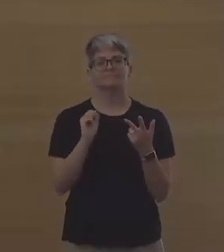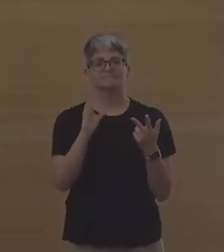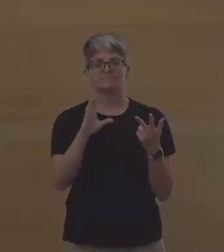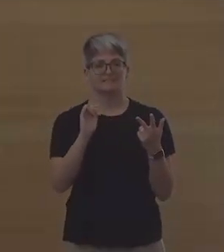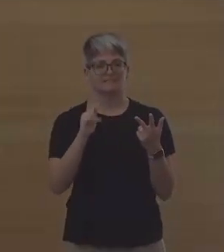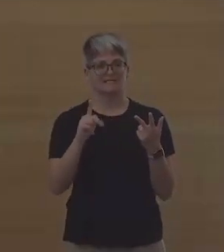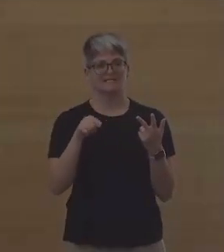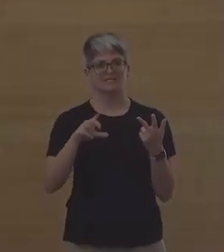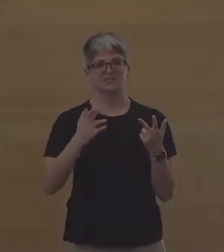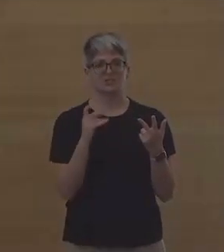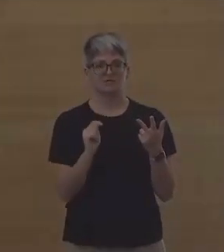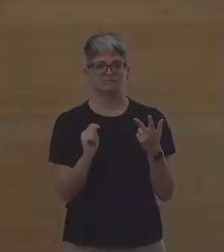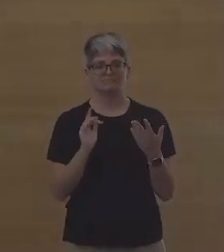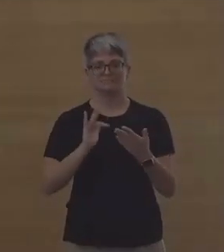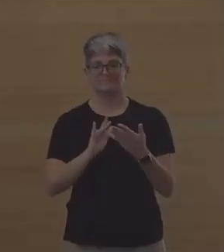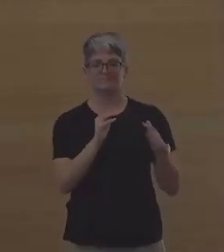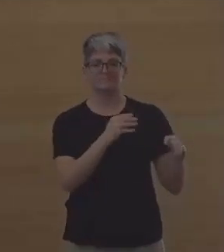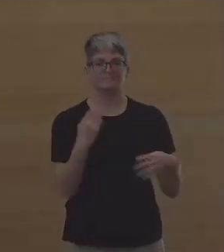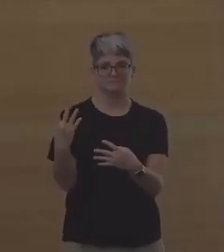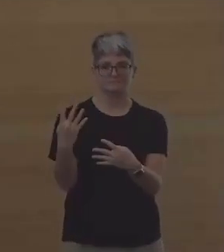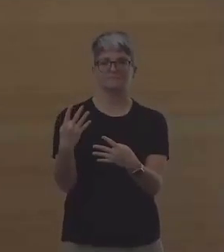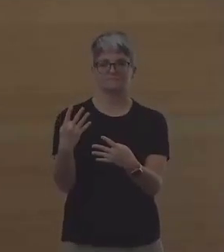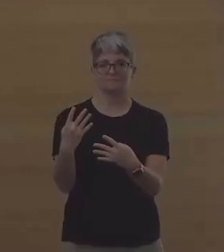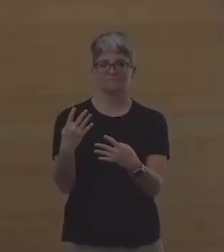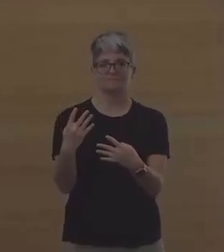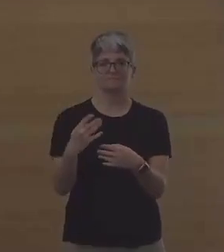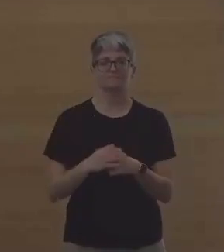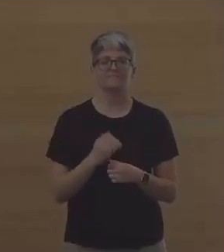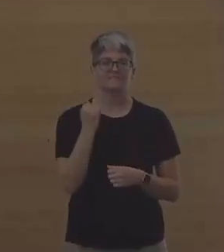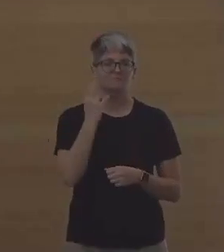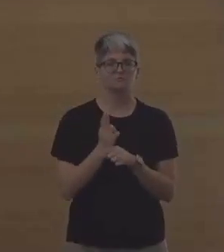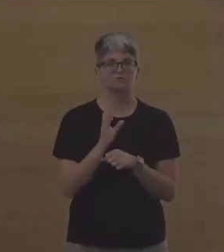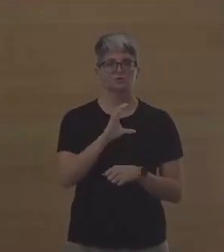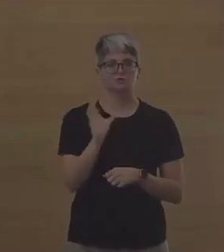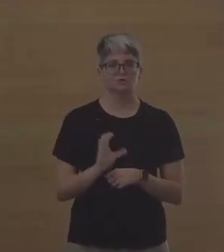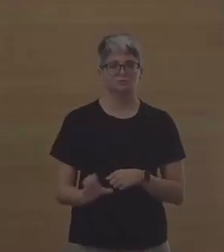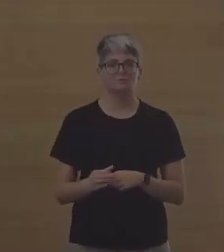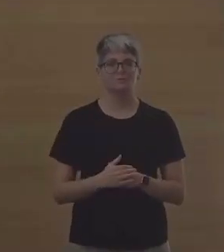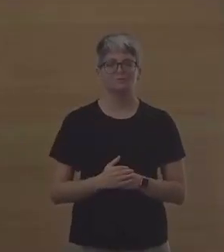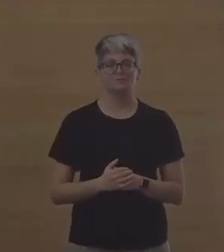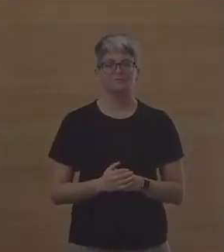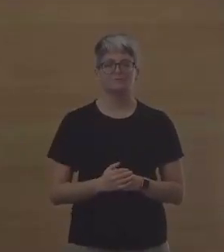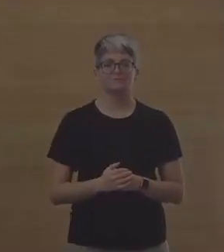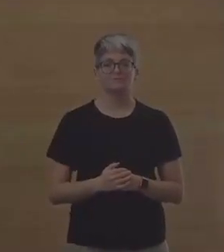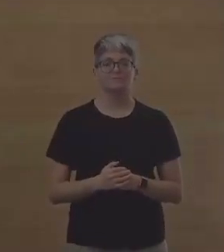can directly click on for those that are on Zoom, and this game is accessible